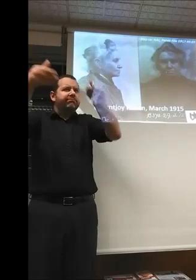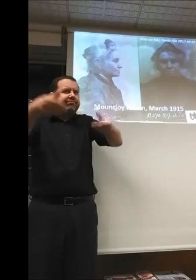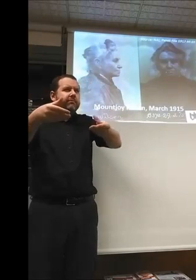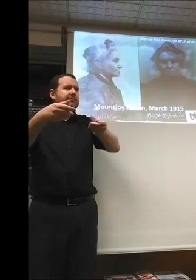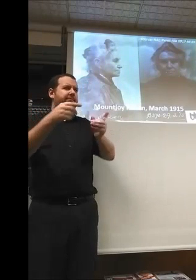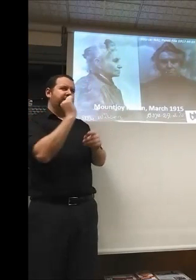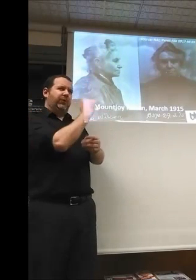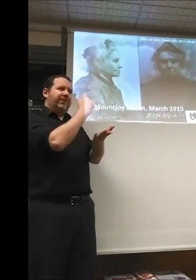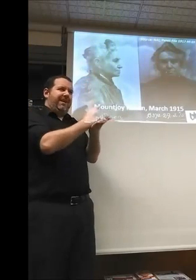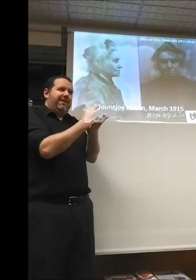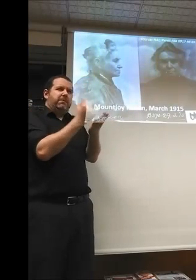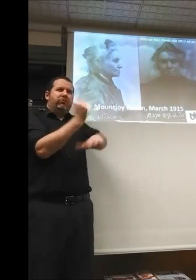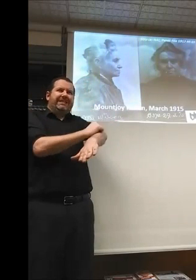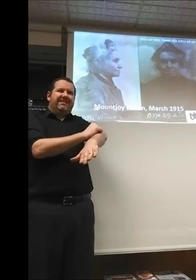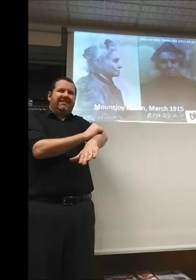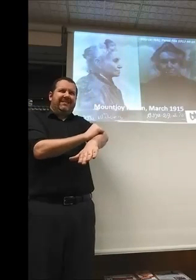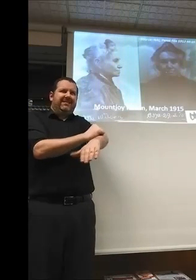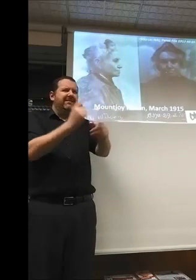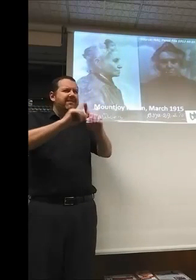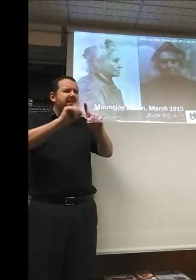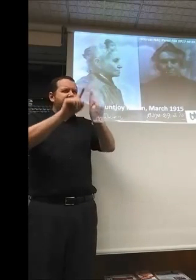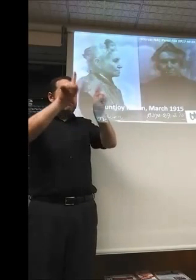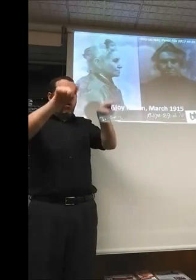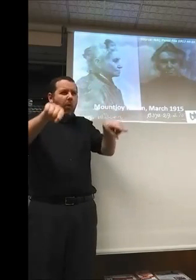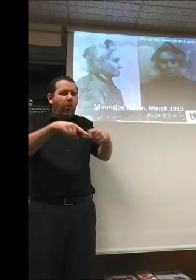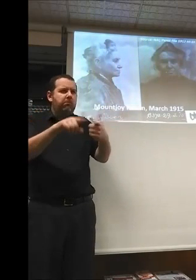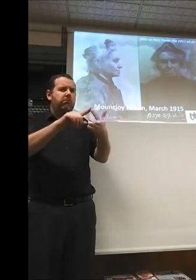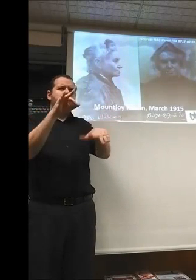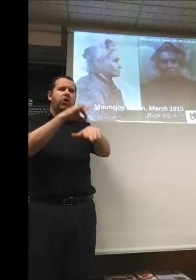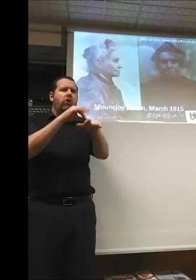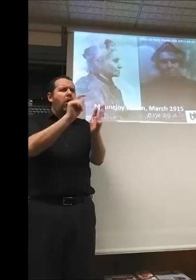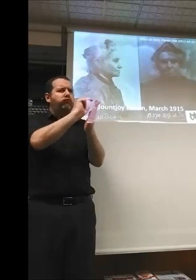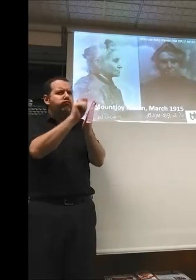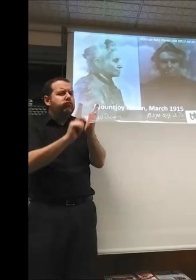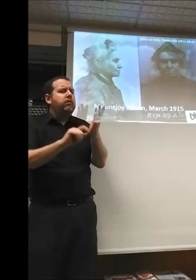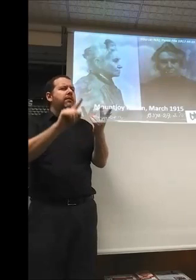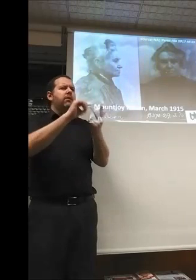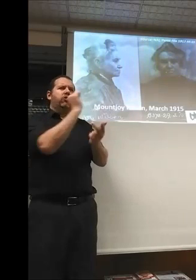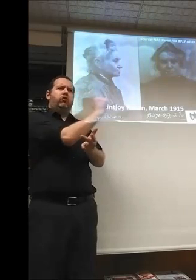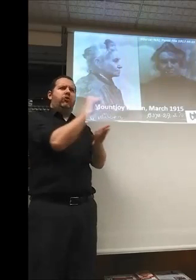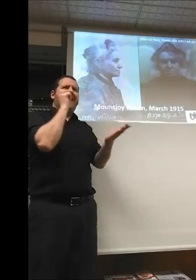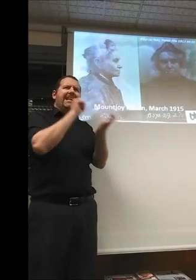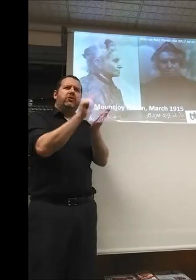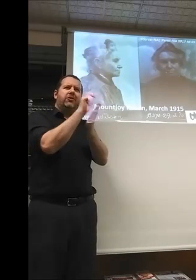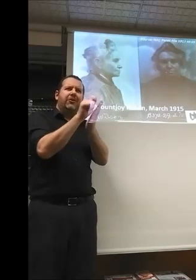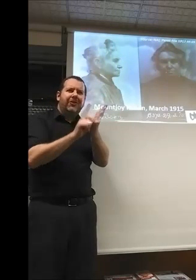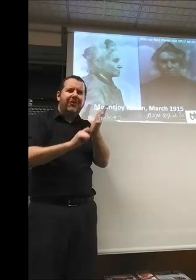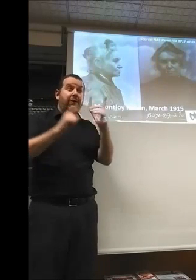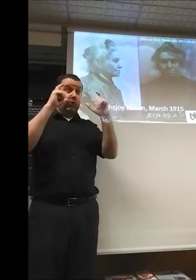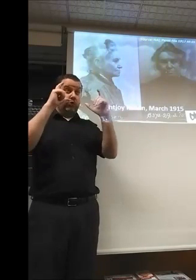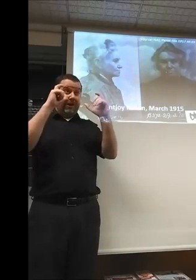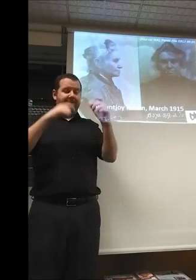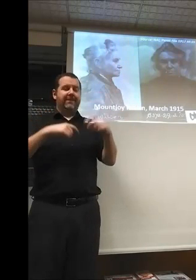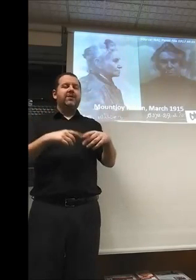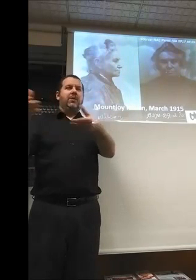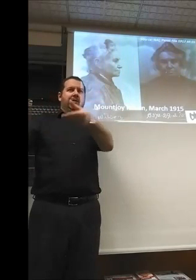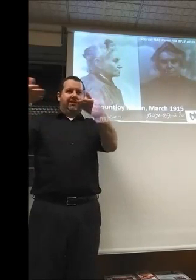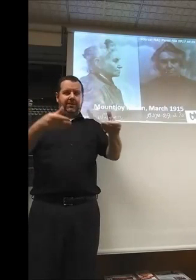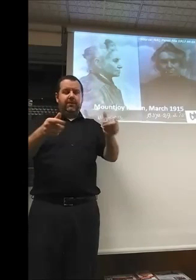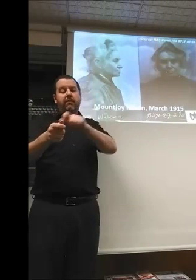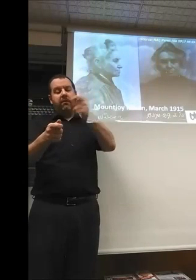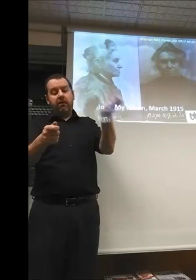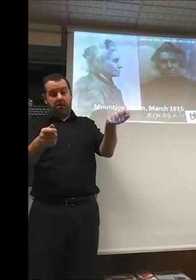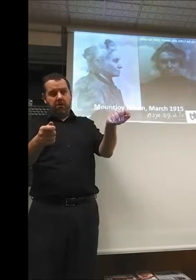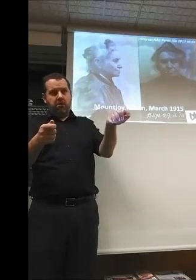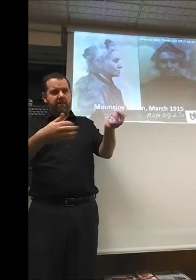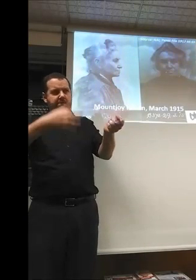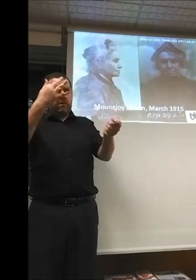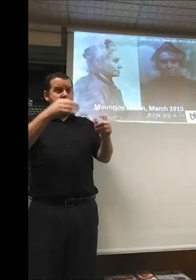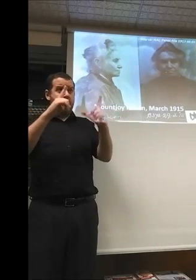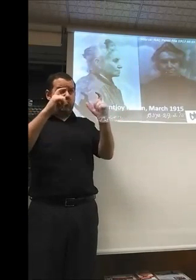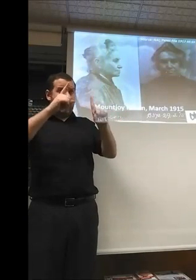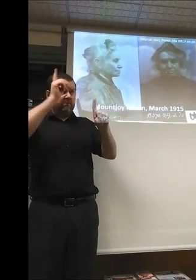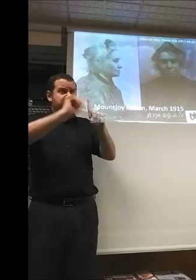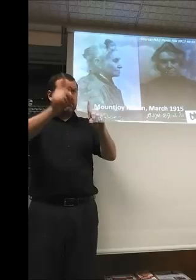Ireland hearing people and deaf people both have a very low rate of marriage and deaf